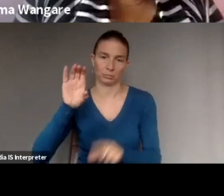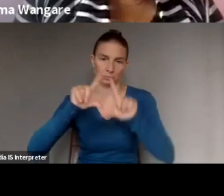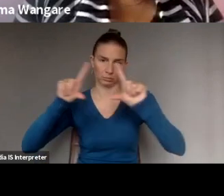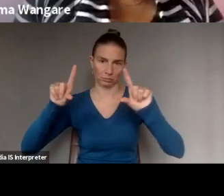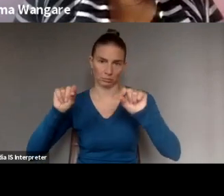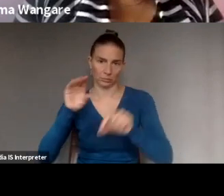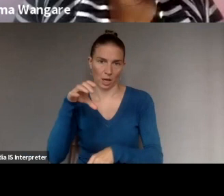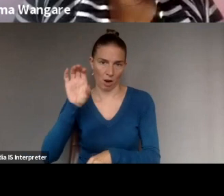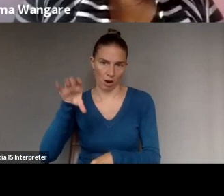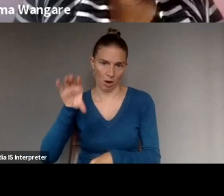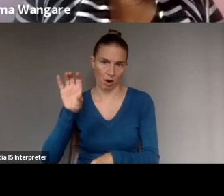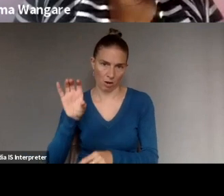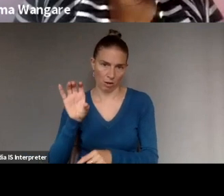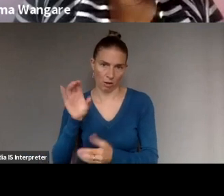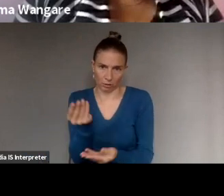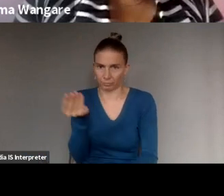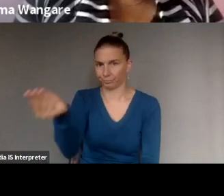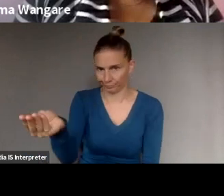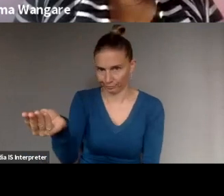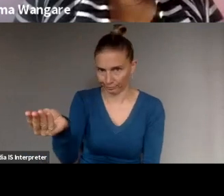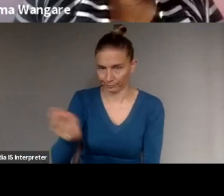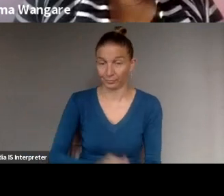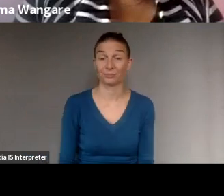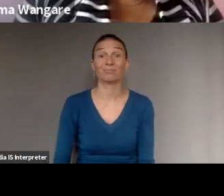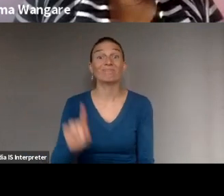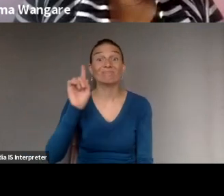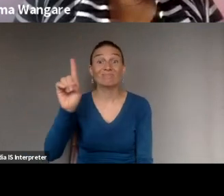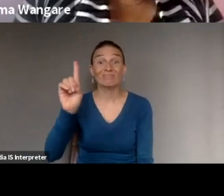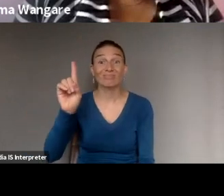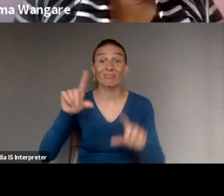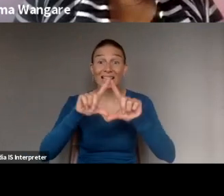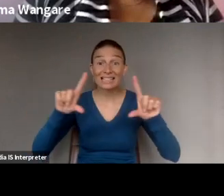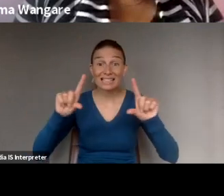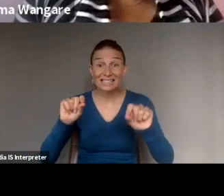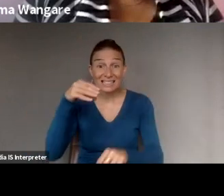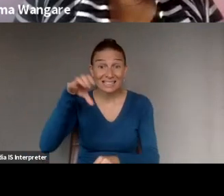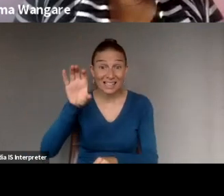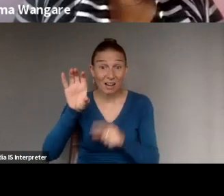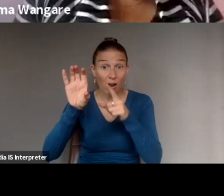So again, because the issue of the disability card is not central…